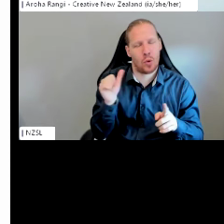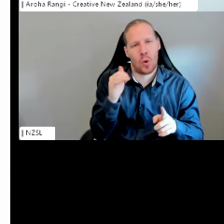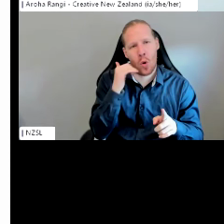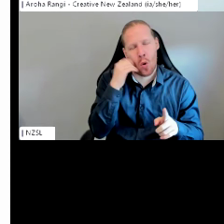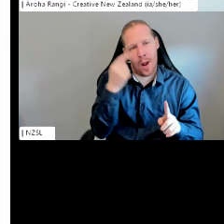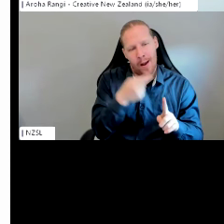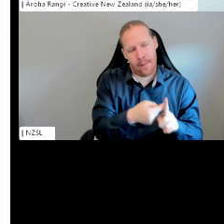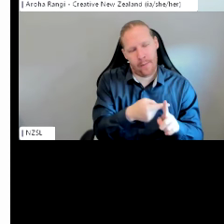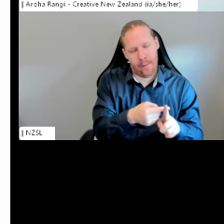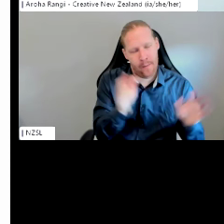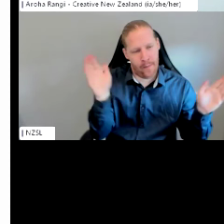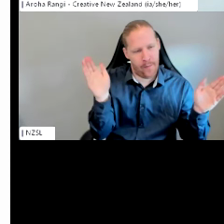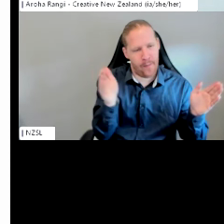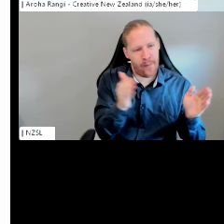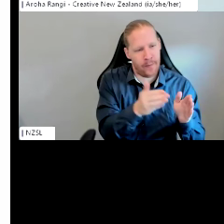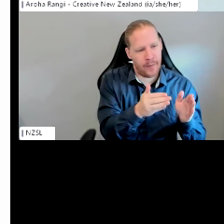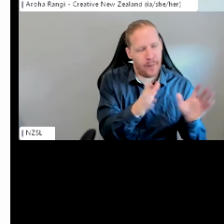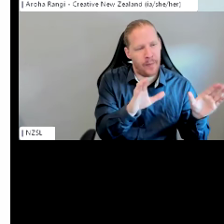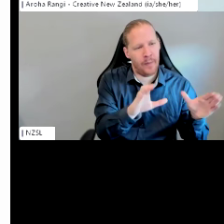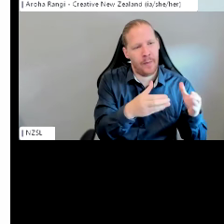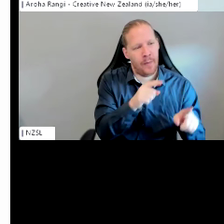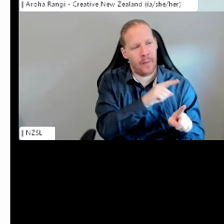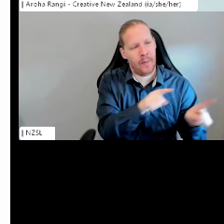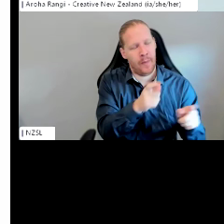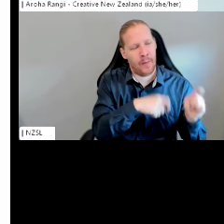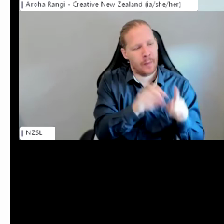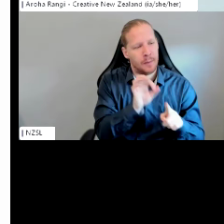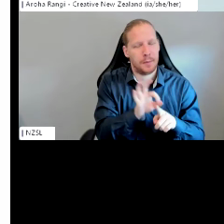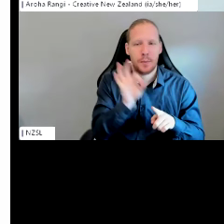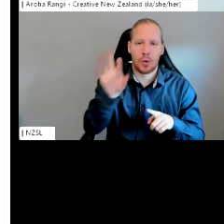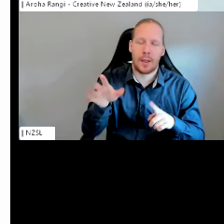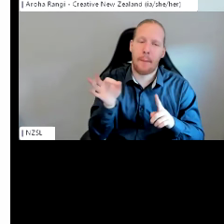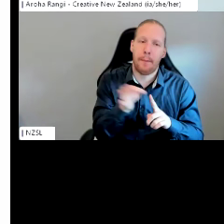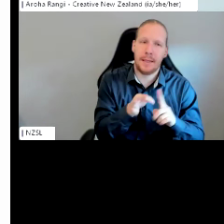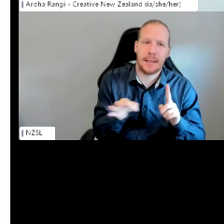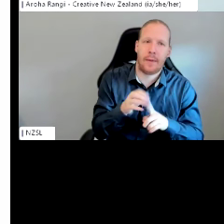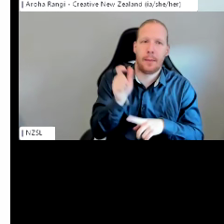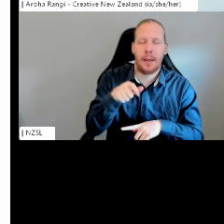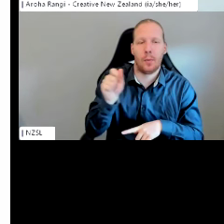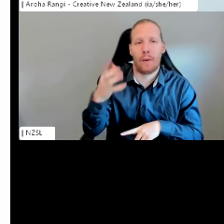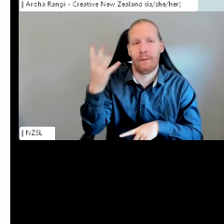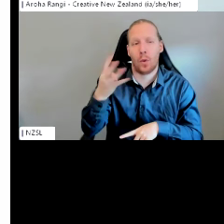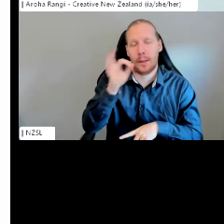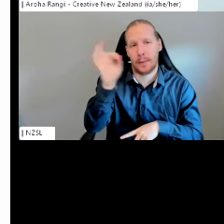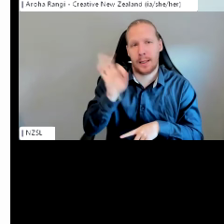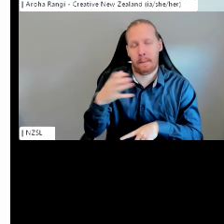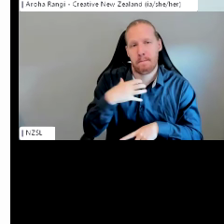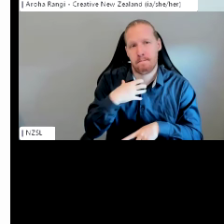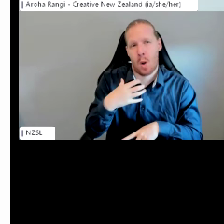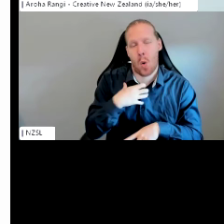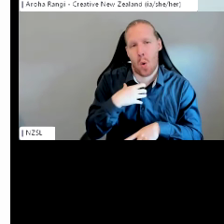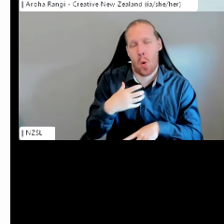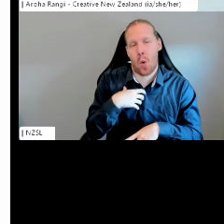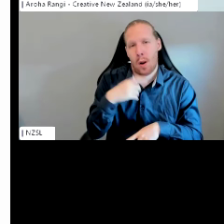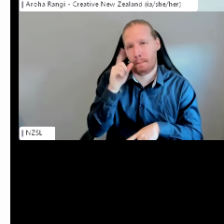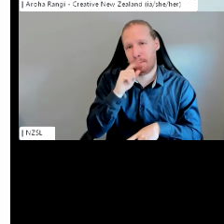Pacific peoples are 14% more likely than the population at large to consider donating. Um,